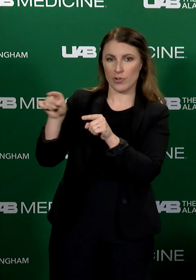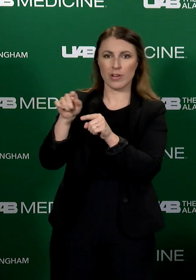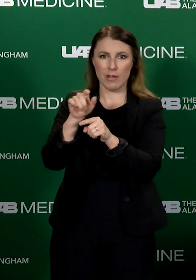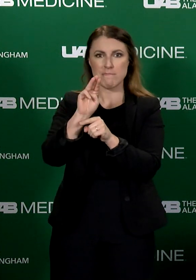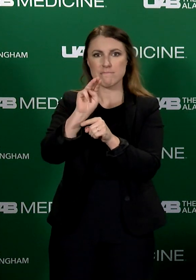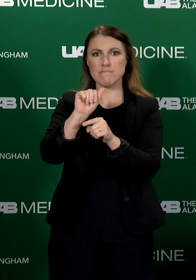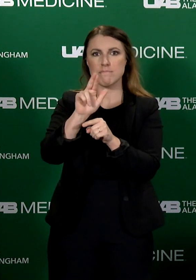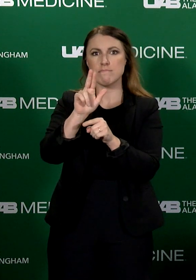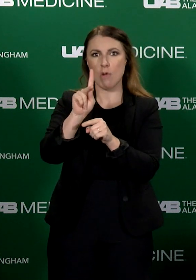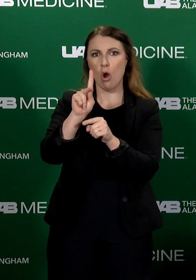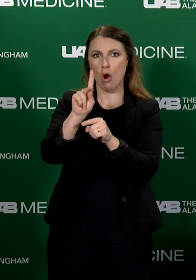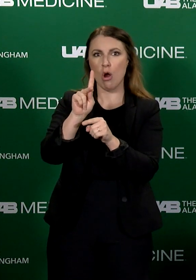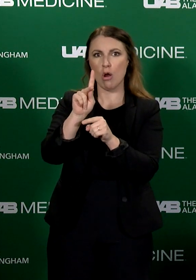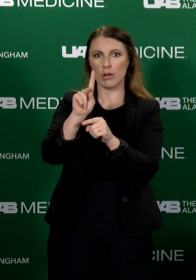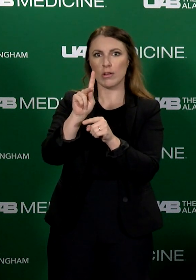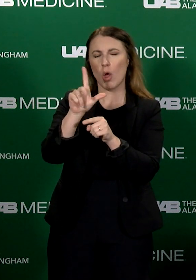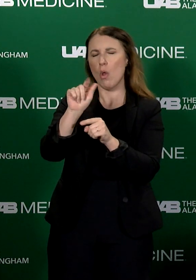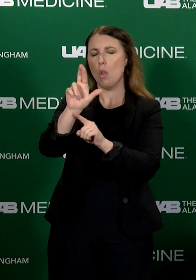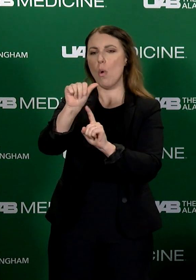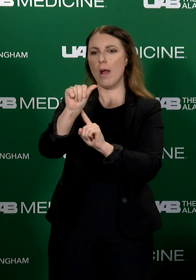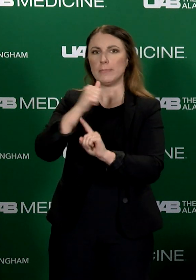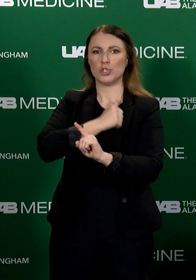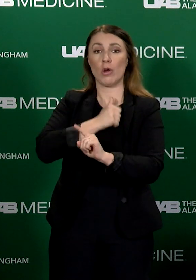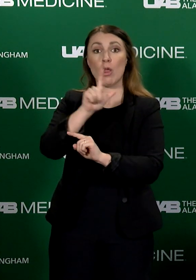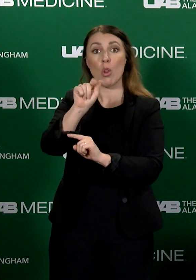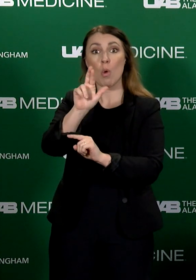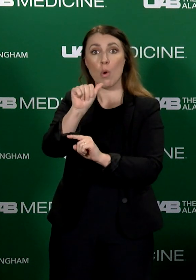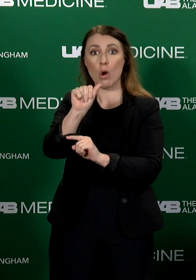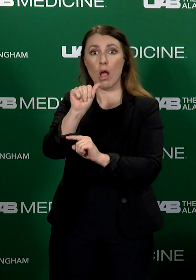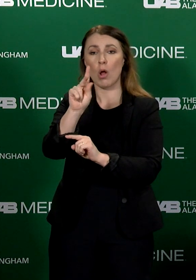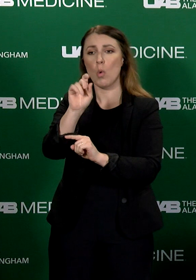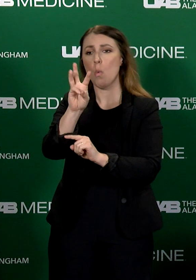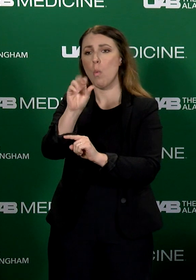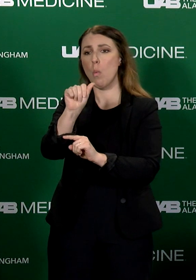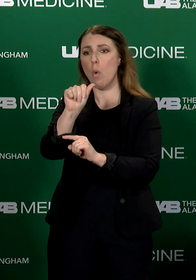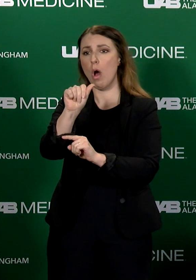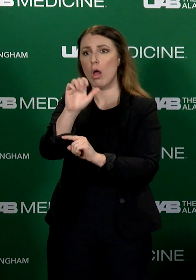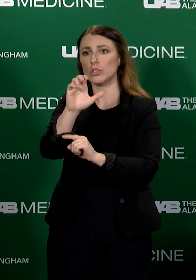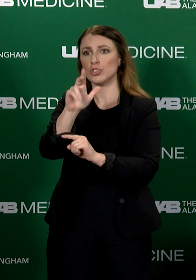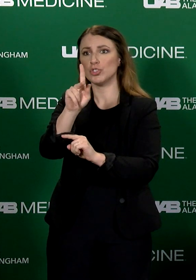in general the supply need so I will let her answer that from the perspective of